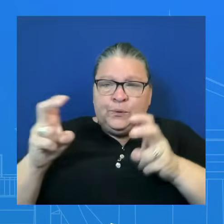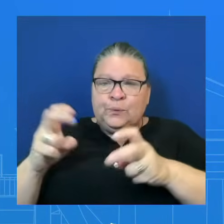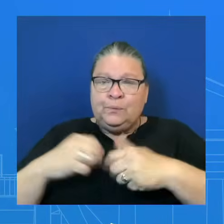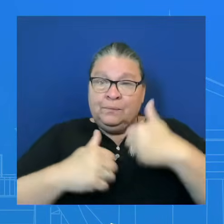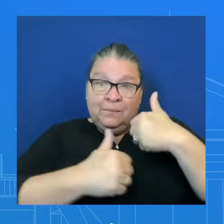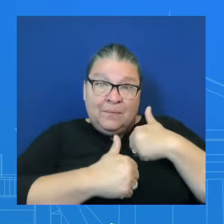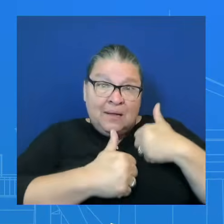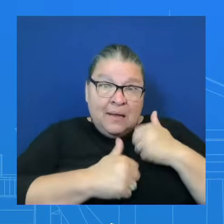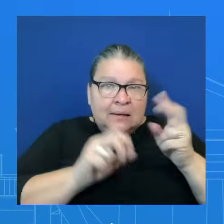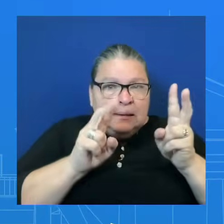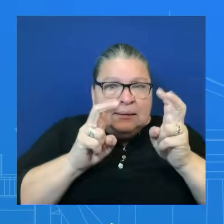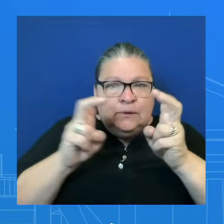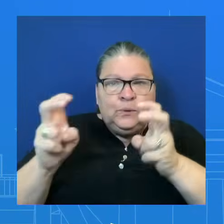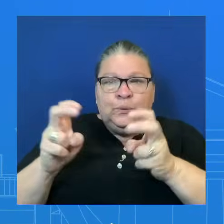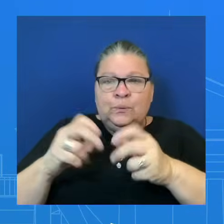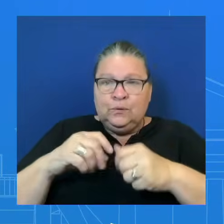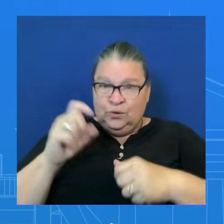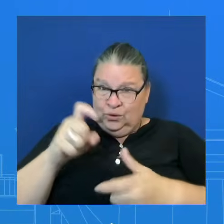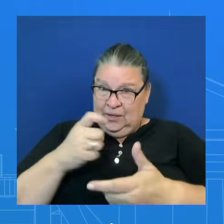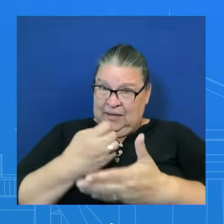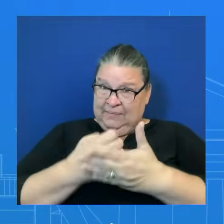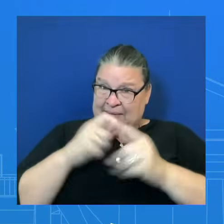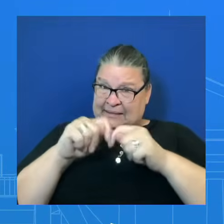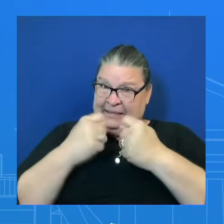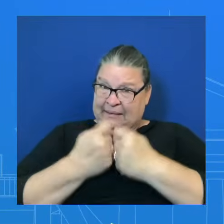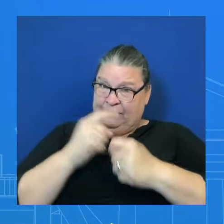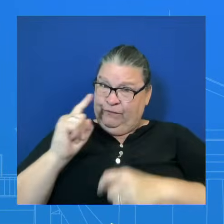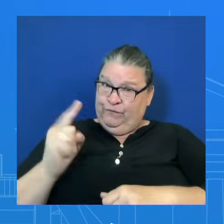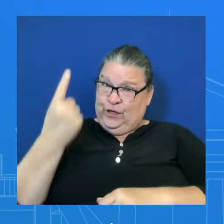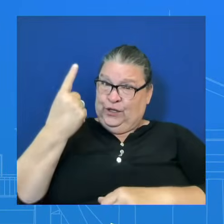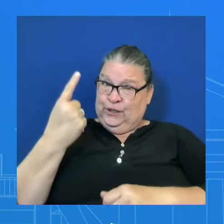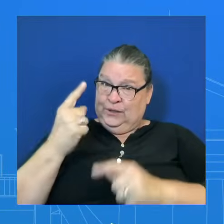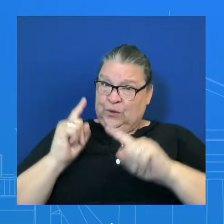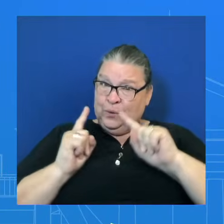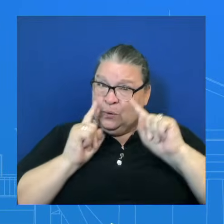Mr. Kirby: Yeah, that's putting that cart way ahead of the horse right now.